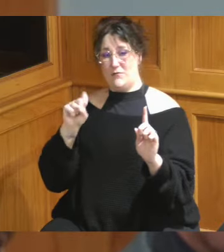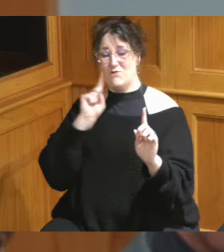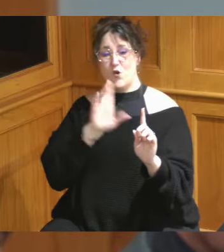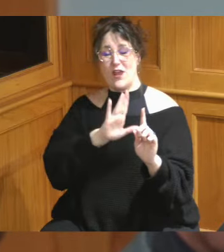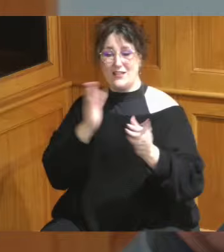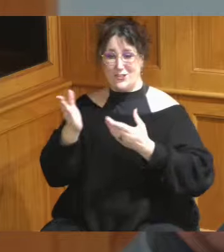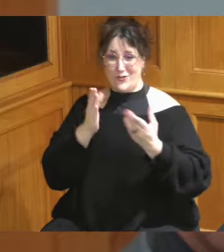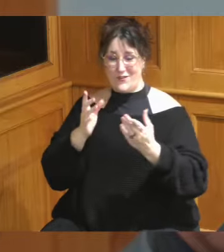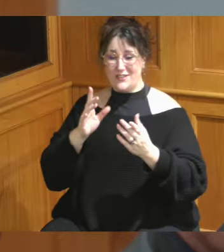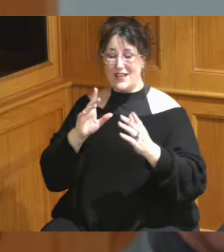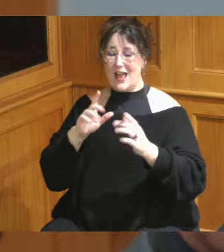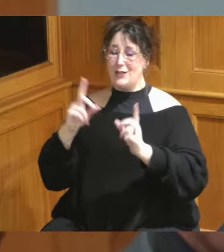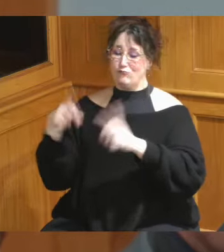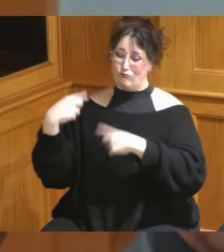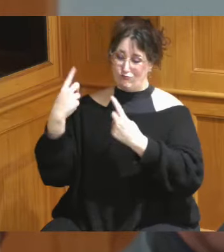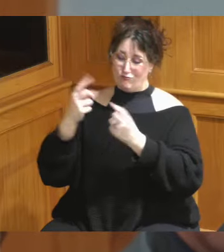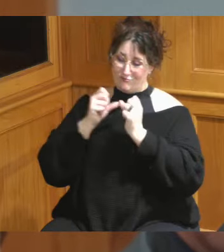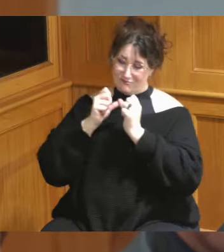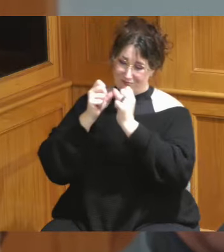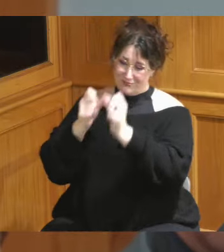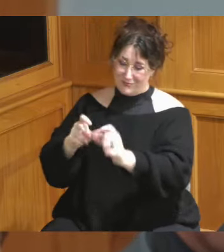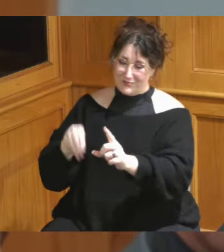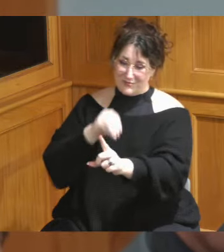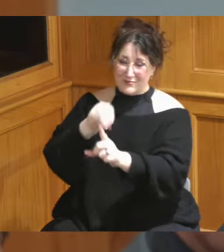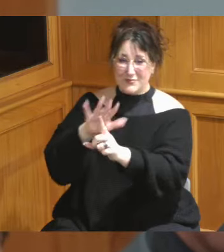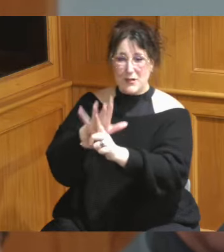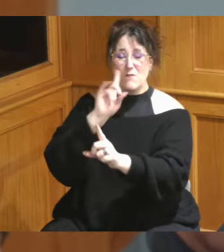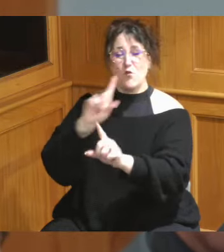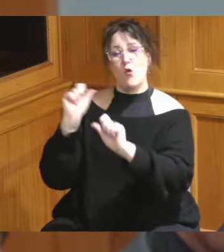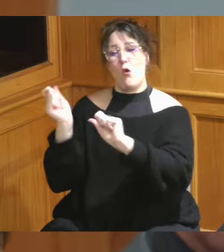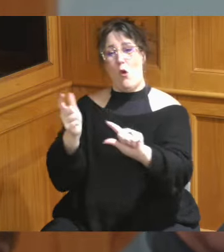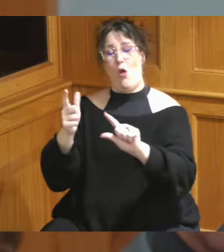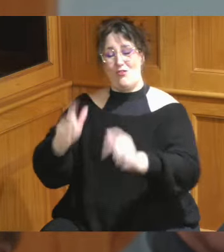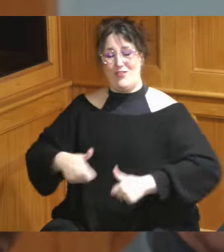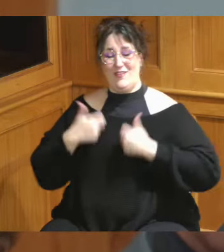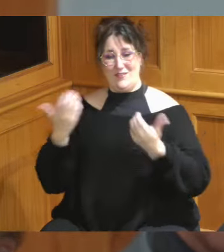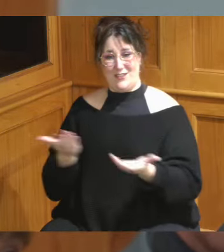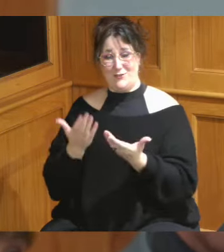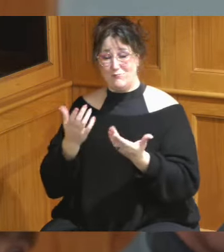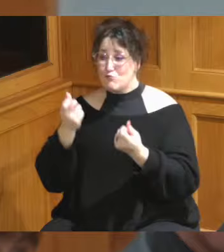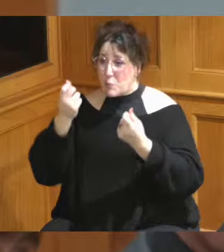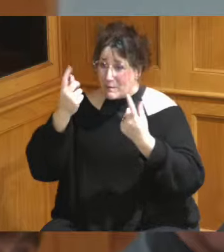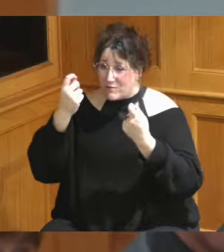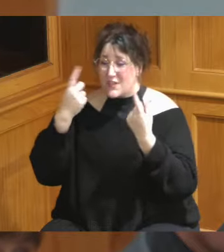the safety and well-being of all within our county. Now therefore, be it proclaimed that